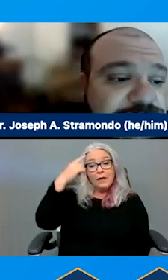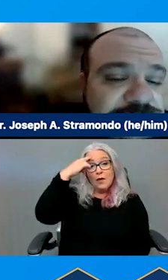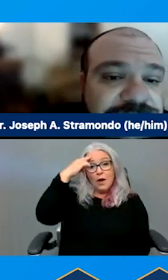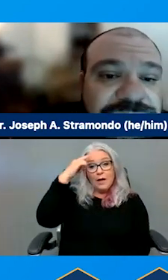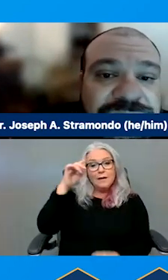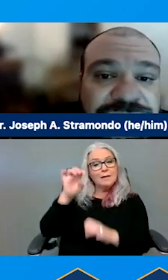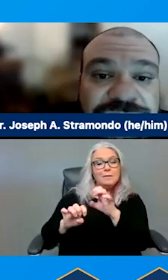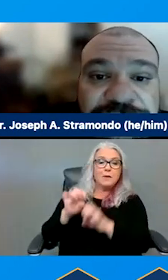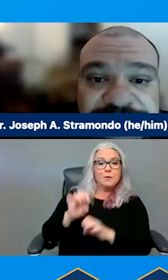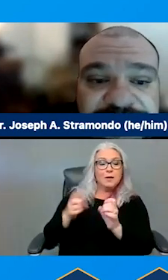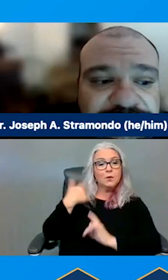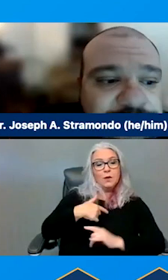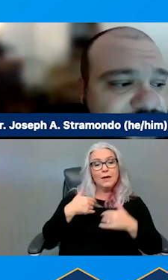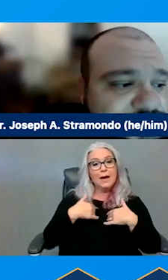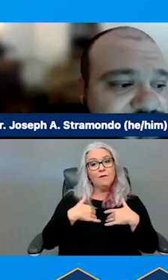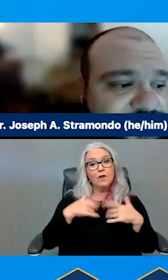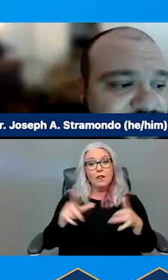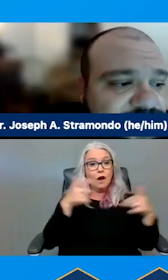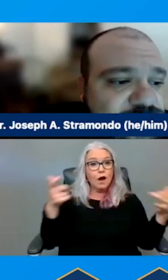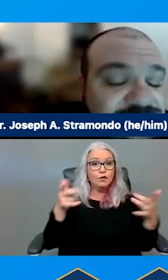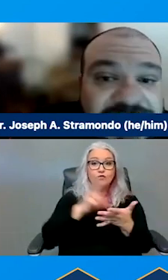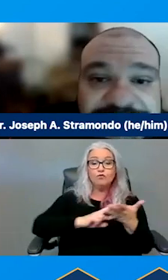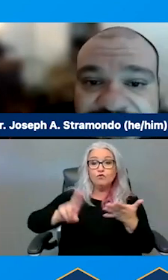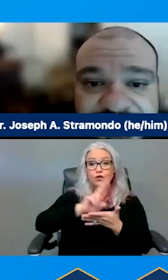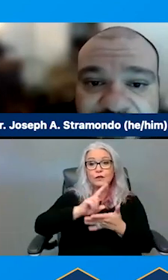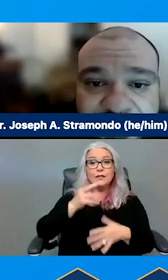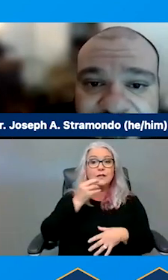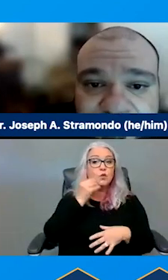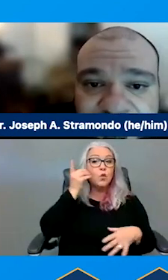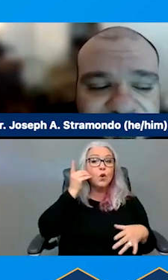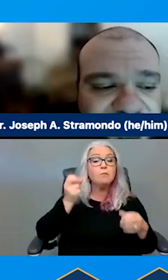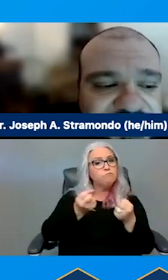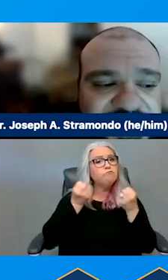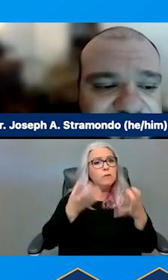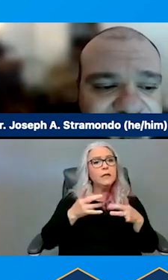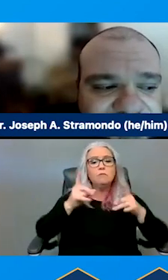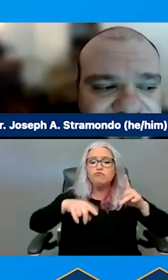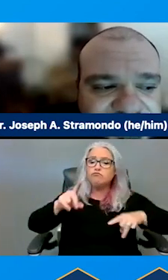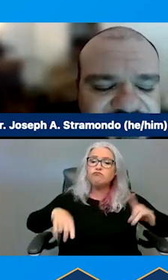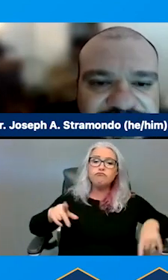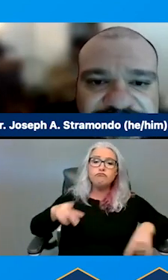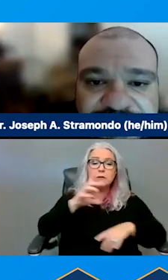experiment, we have a large university dormitory where lots of disabled people live together